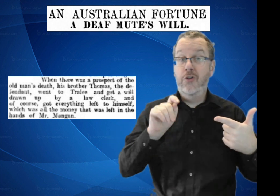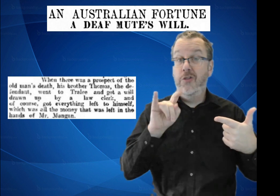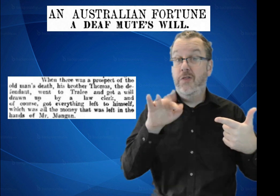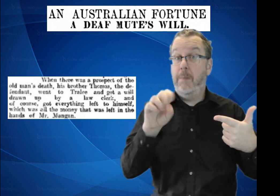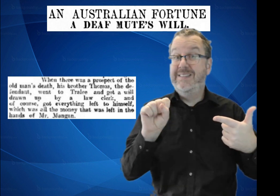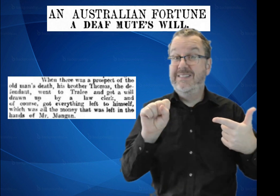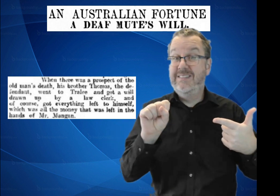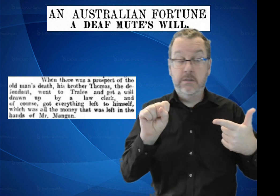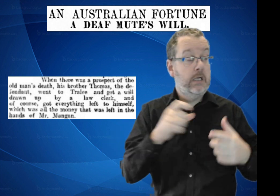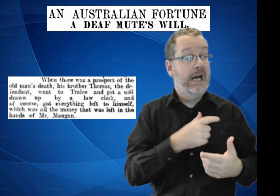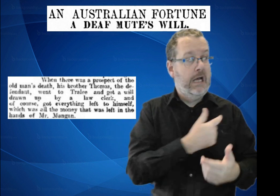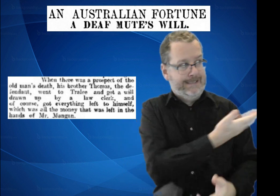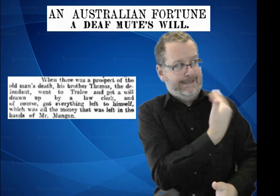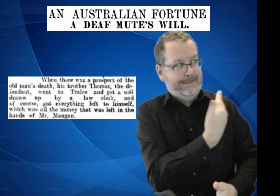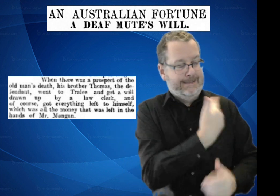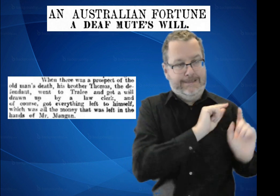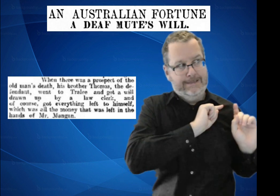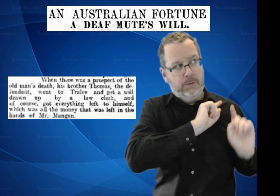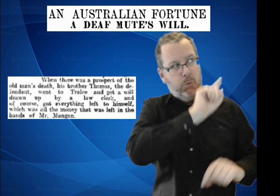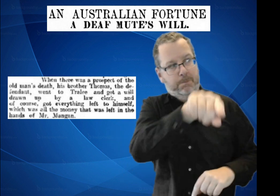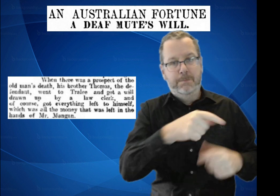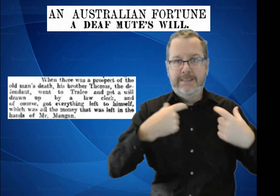Thomas went to the same solicitor in Tralee,